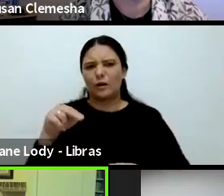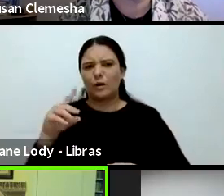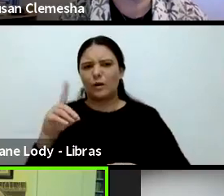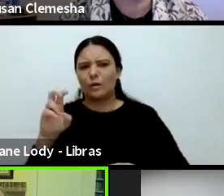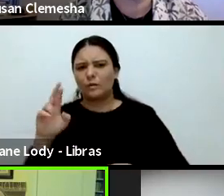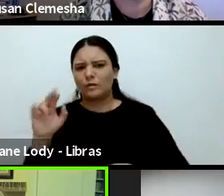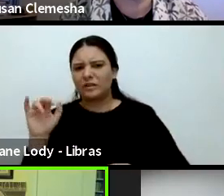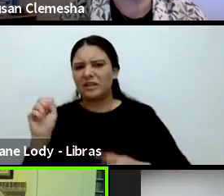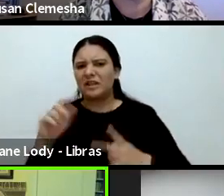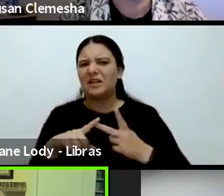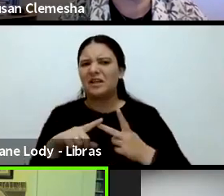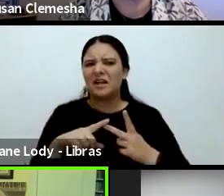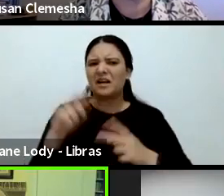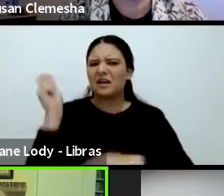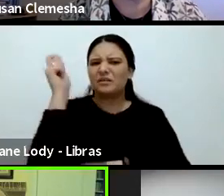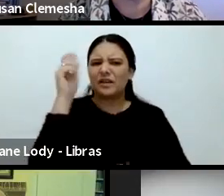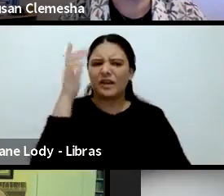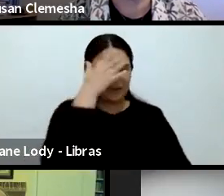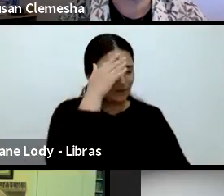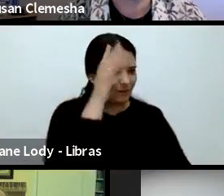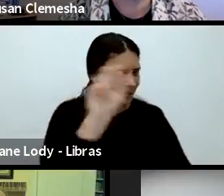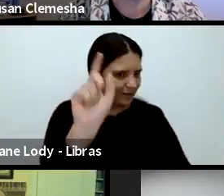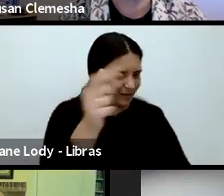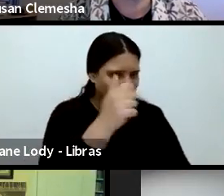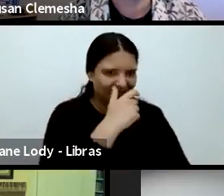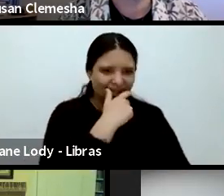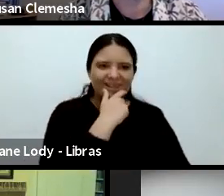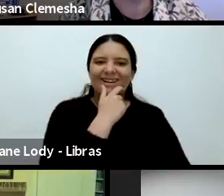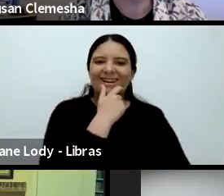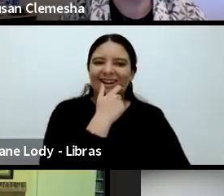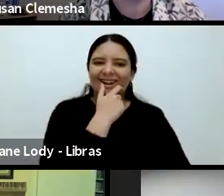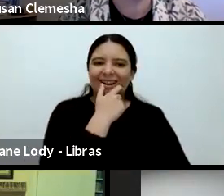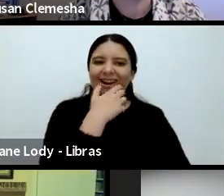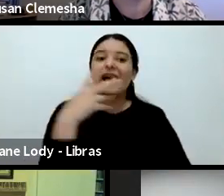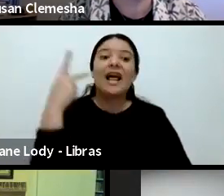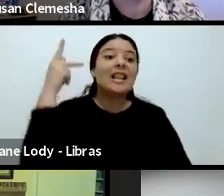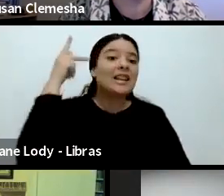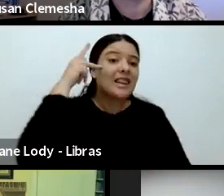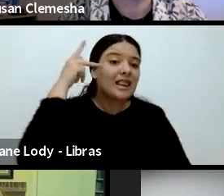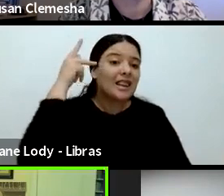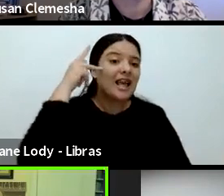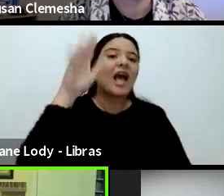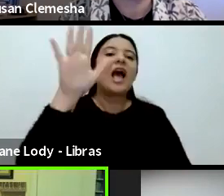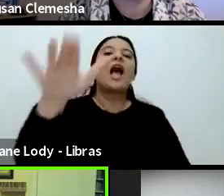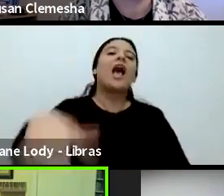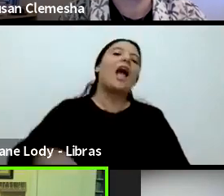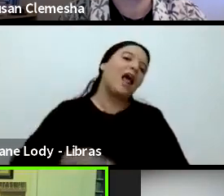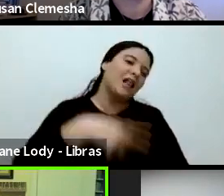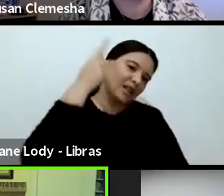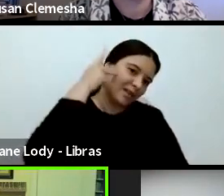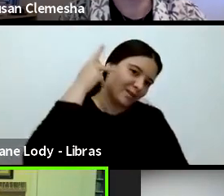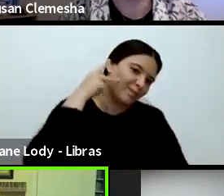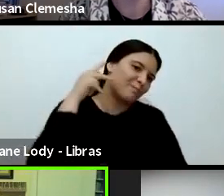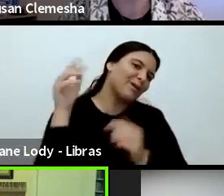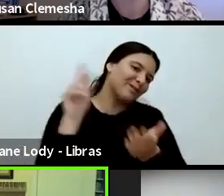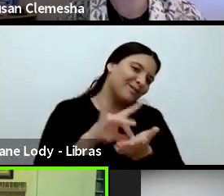while saris or someplace not playing a serious. turday cell phone Sao Paulo, sorry cell phone Sao Paulo, sorry.